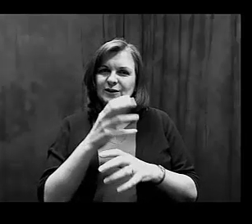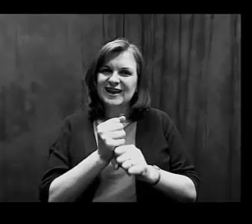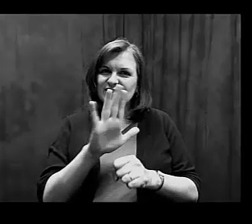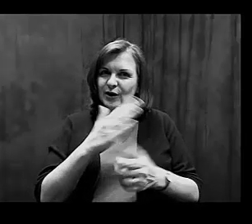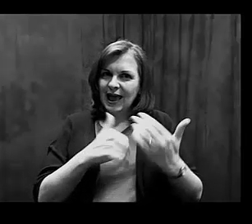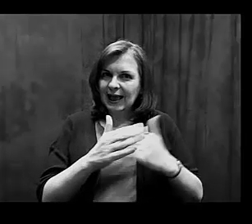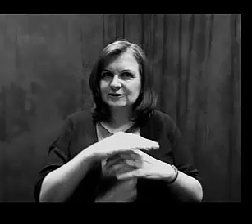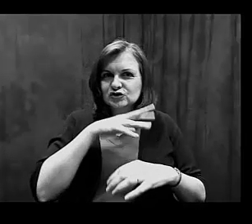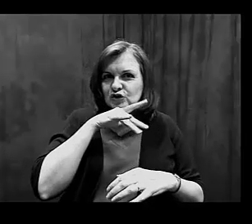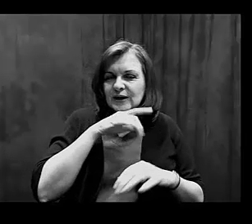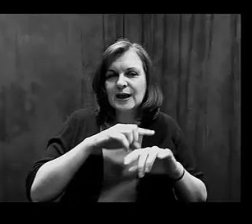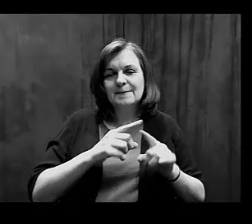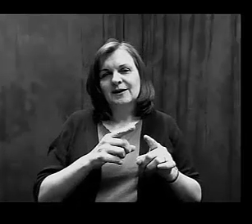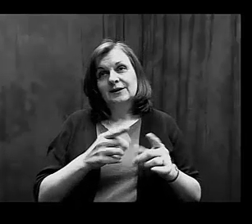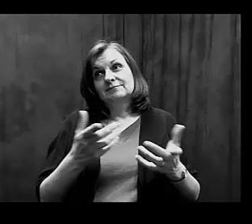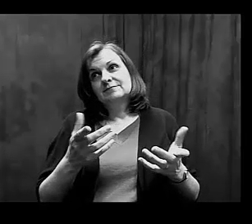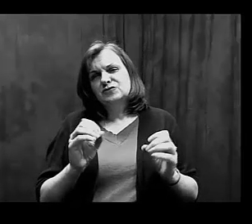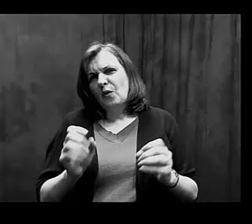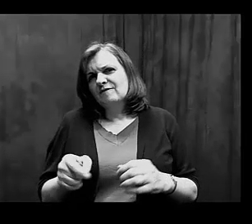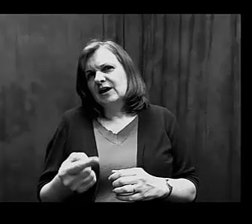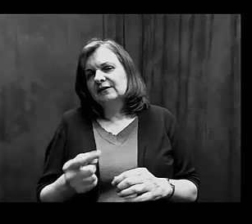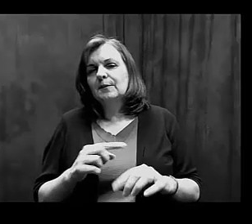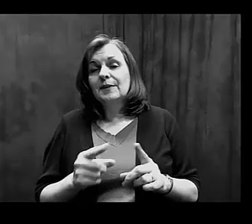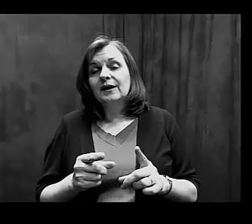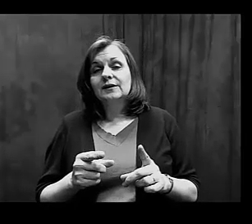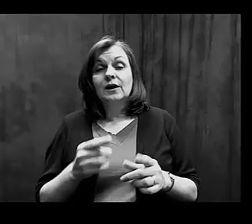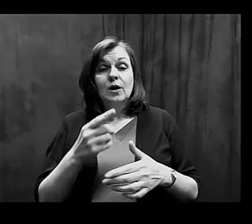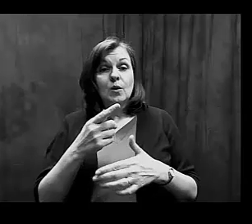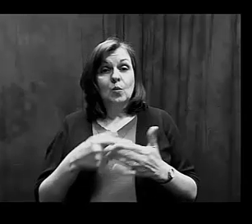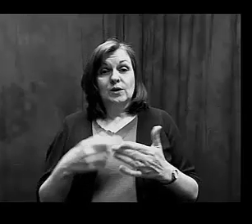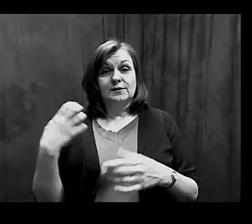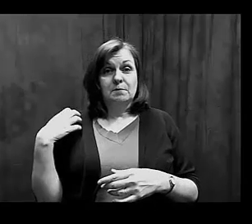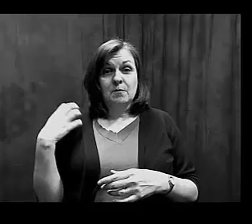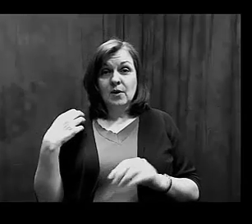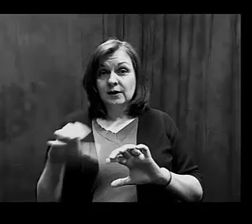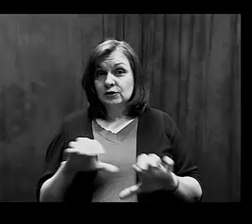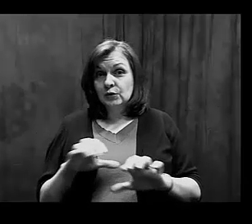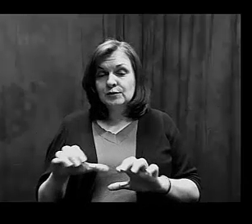but what they do is make sure that everybody else does their job right